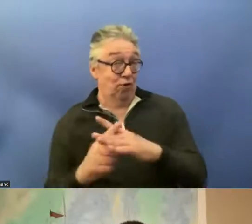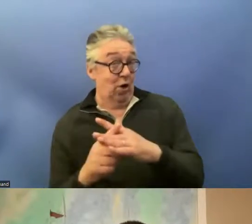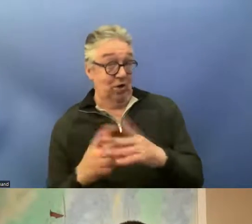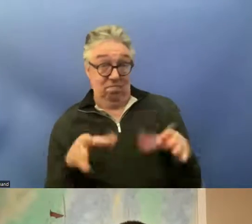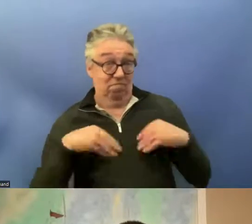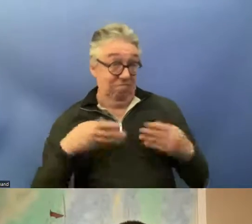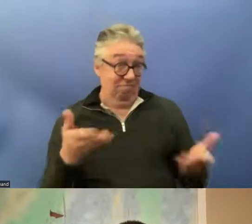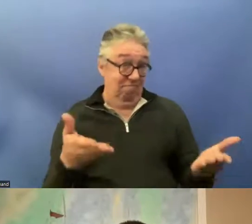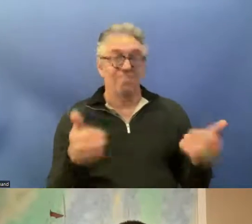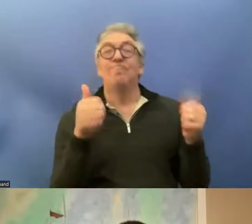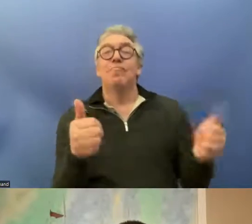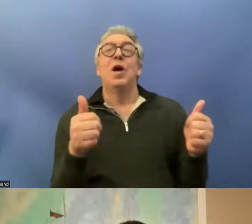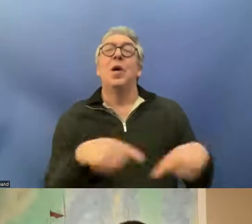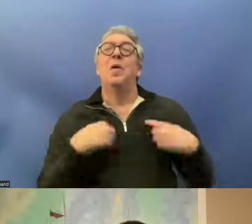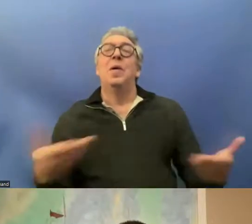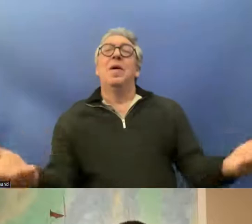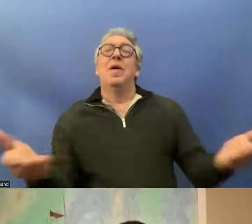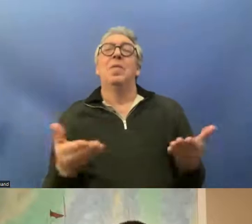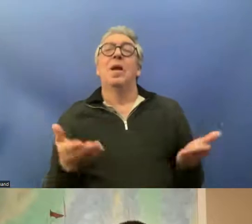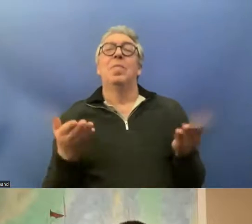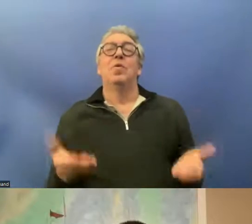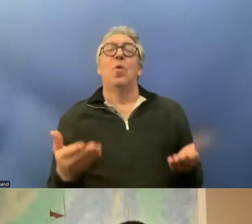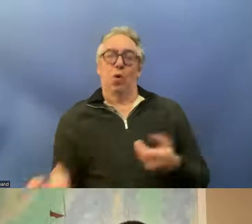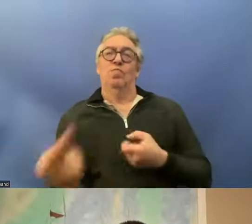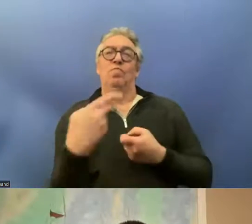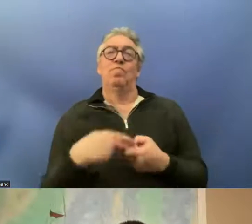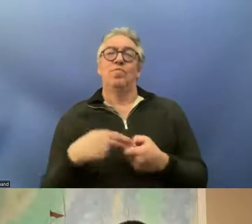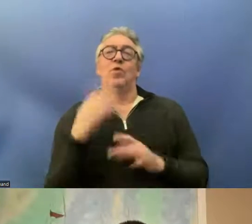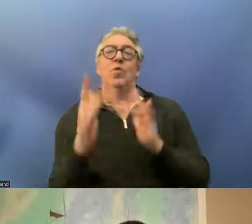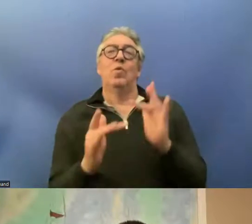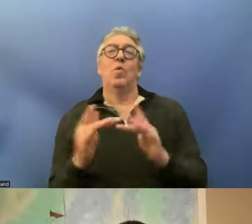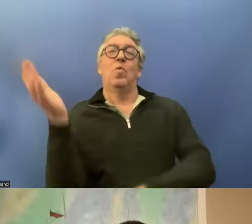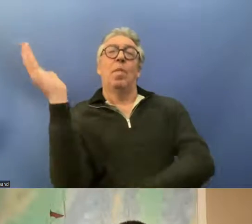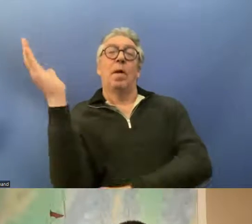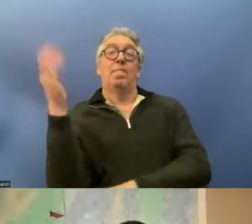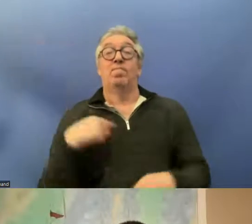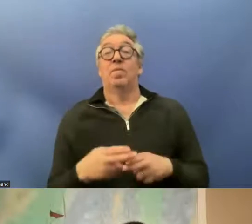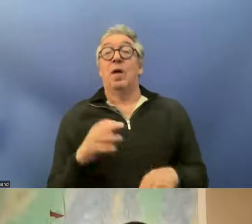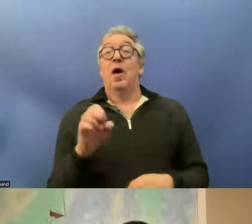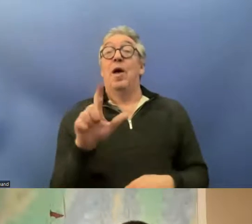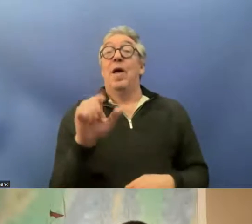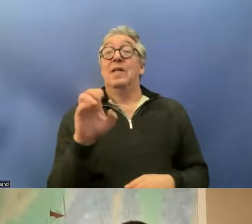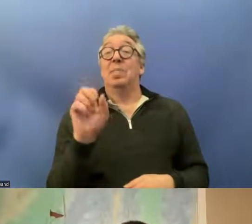Great. Welcome today to join our webinar. My name is Elizabeth and I'm from CBM Global.